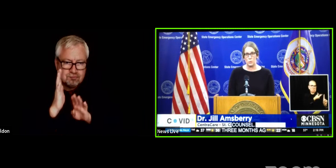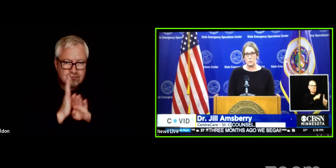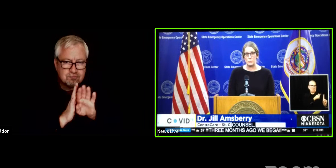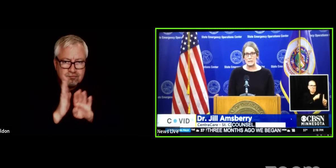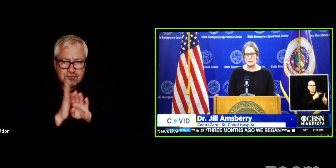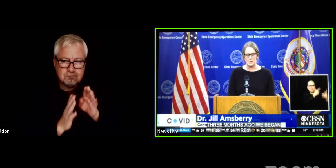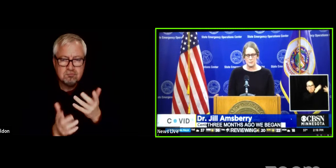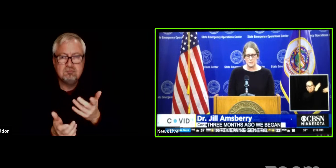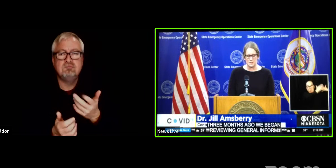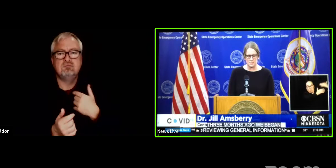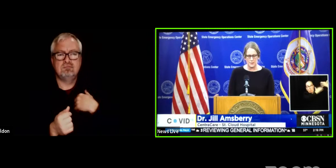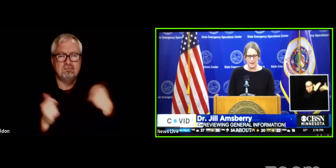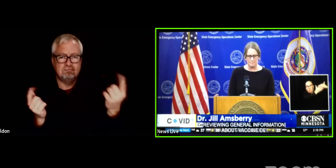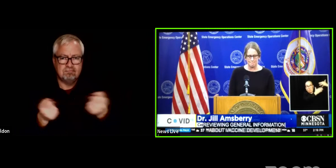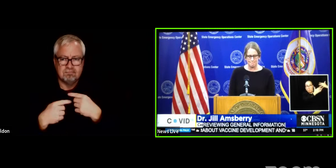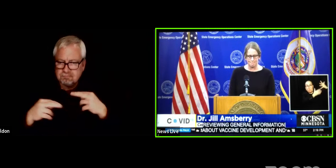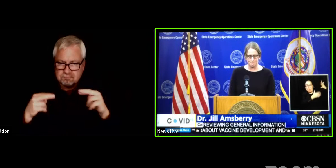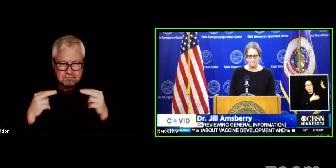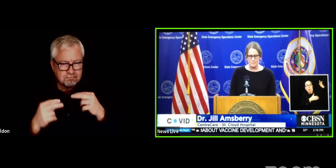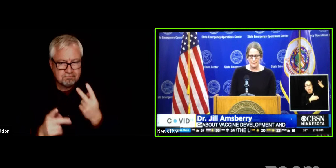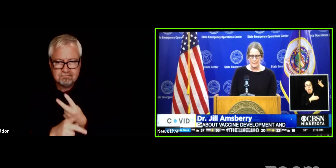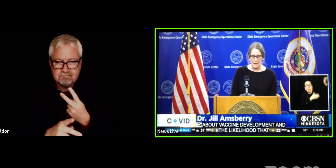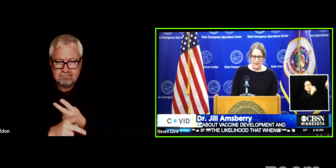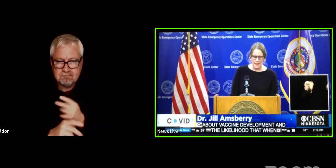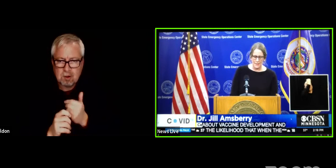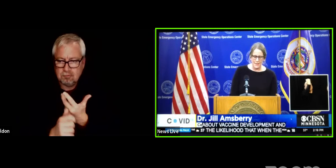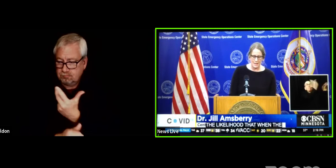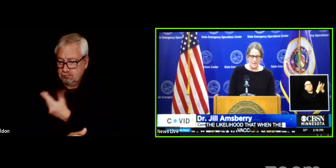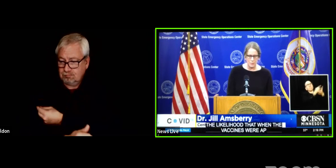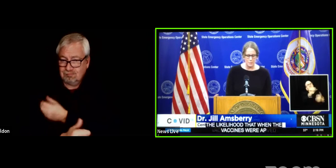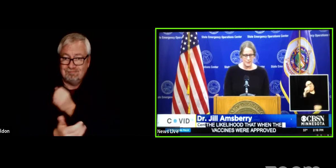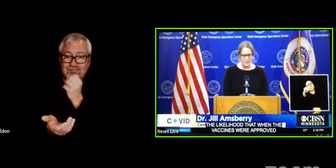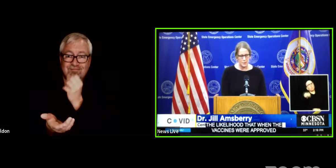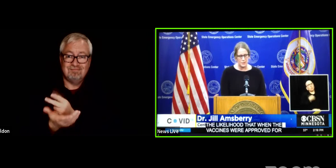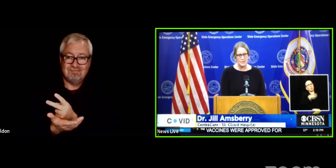WOULD BE IN LIMITED SUPPLY. AT THAT TIME, WE BELIEVED THERE WOULD NEEDS